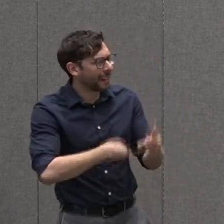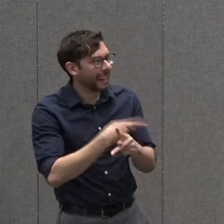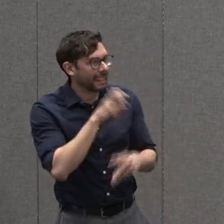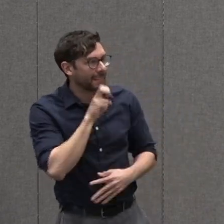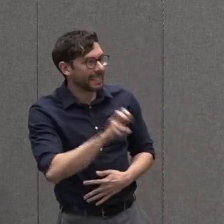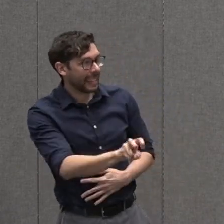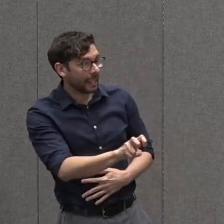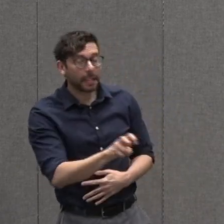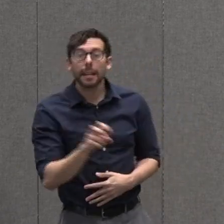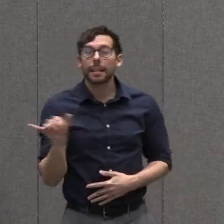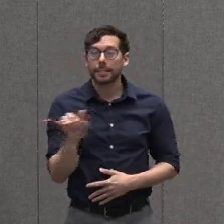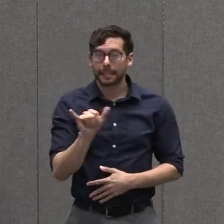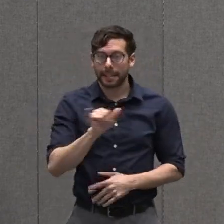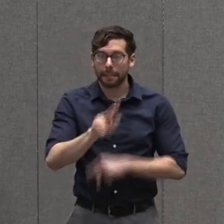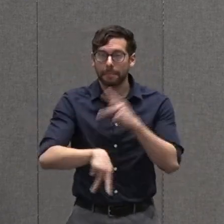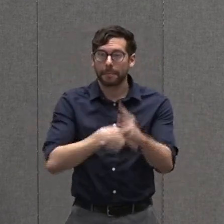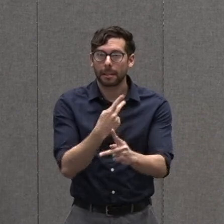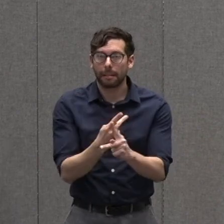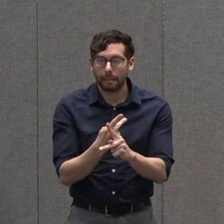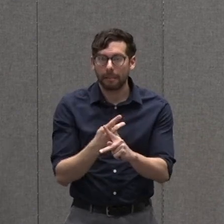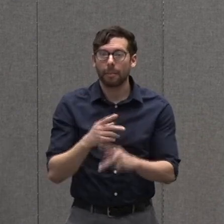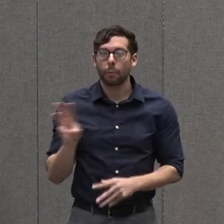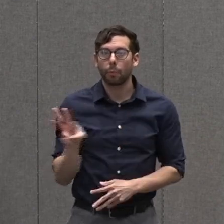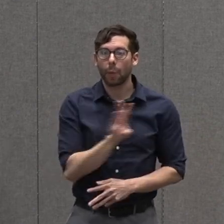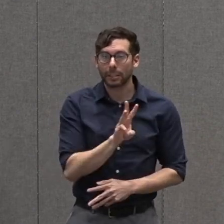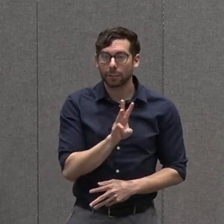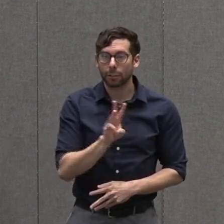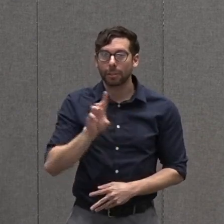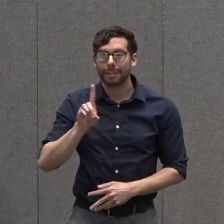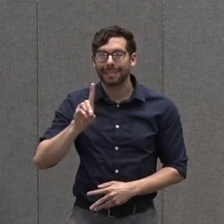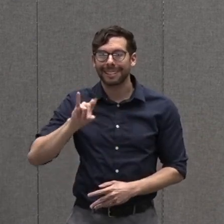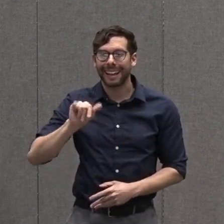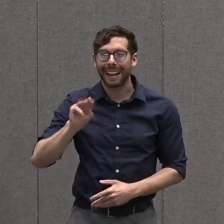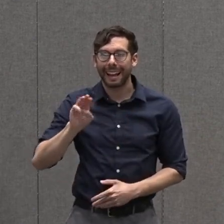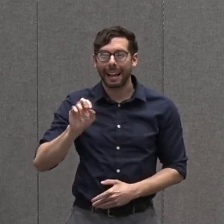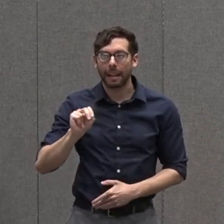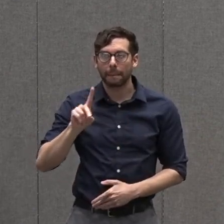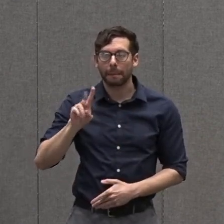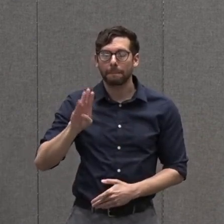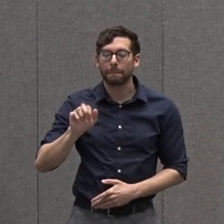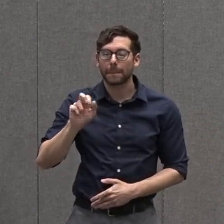the western diamondback rattlesnake. What a difference, the thing I notice is like on this one,